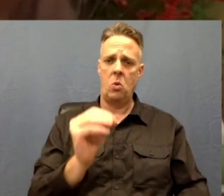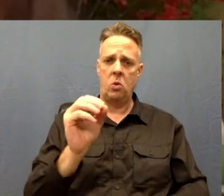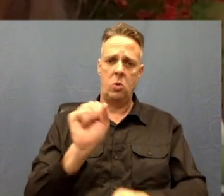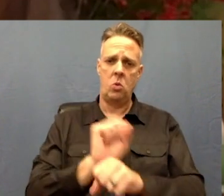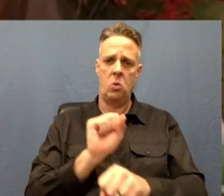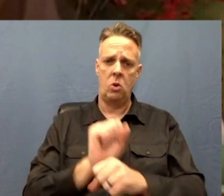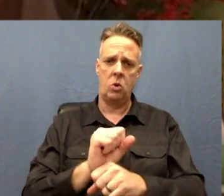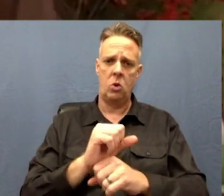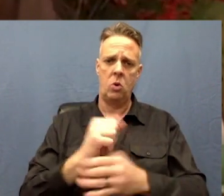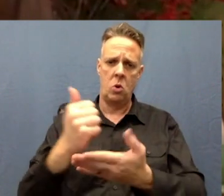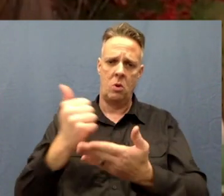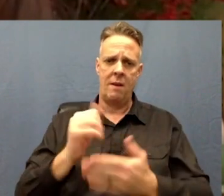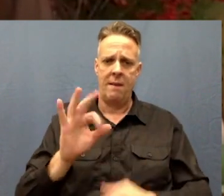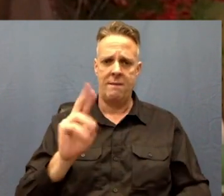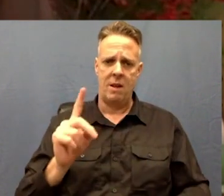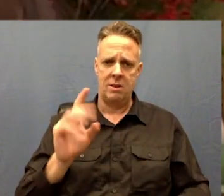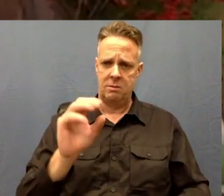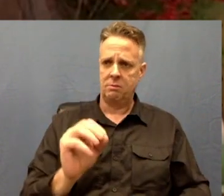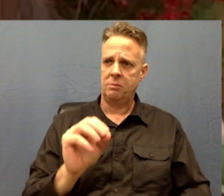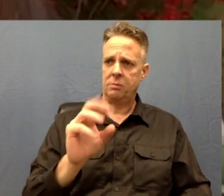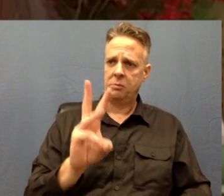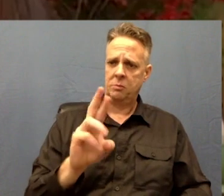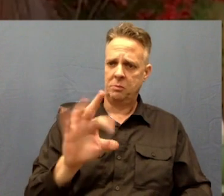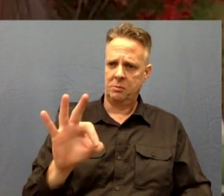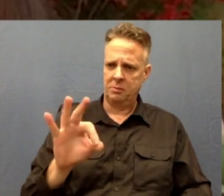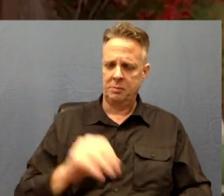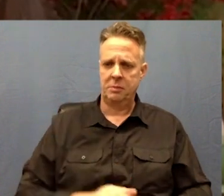SINCE I'M RUNNING OUT OF OPPORTUNITIES TO GIVE CREDIT